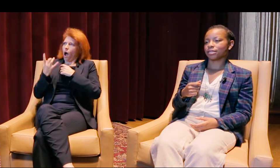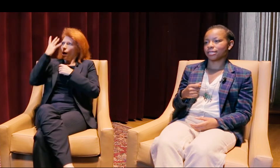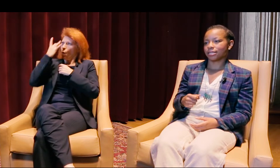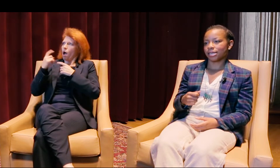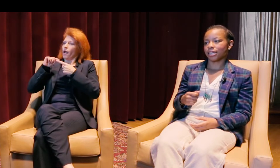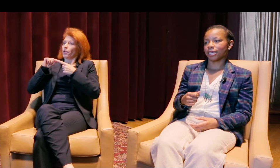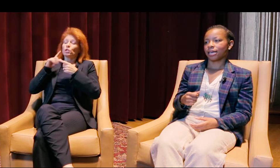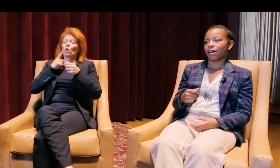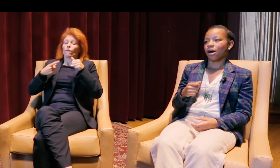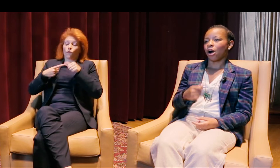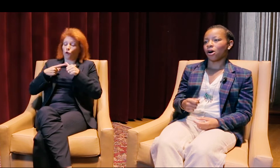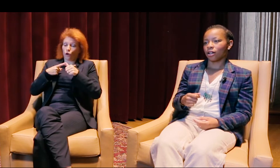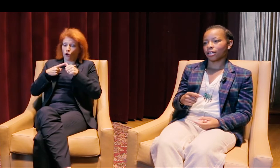being able to see all kids,